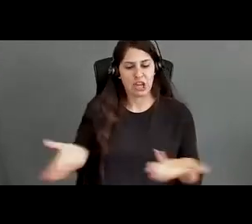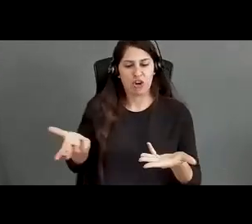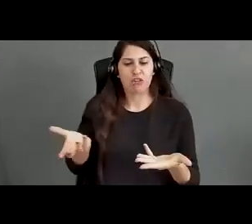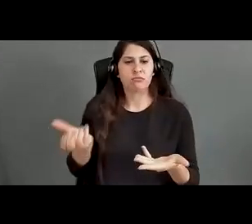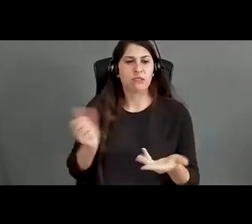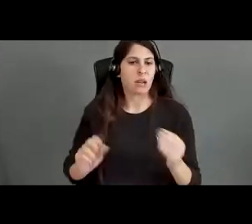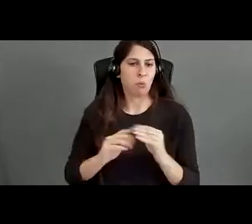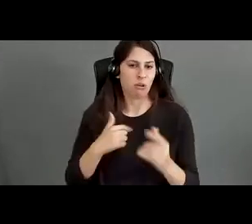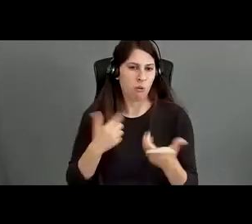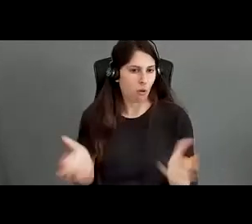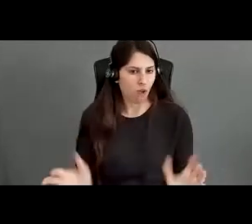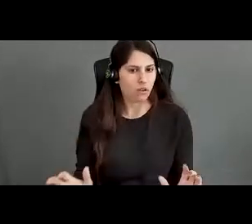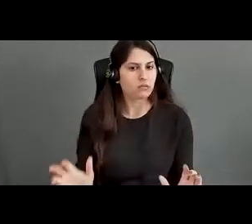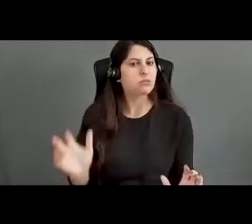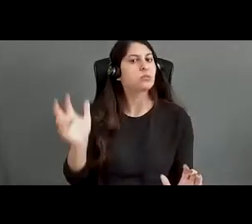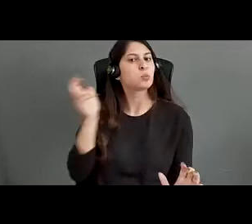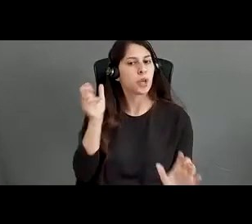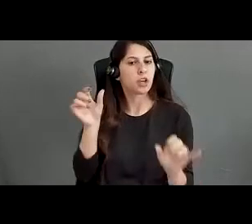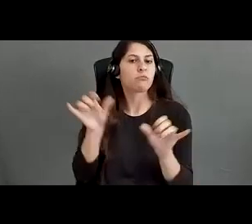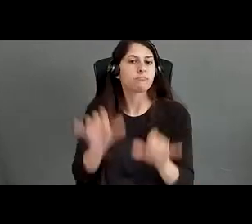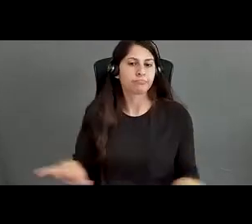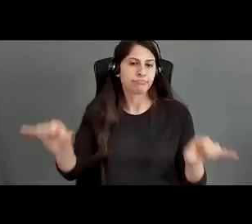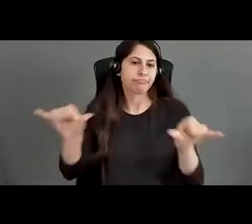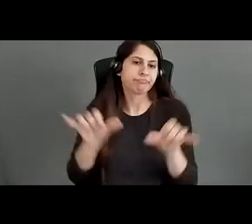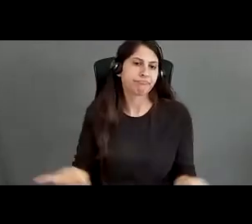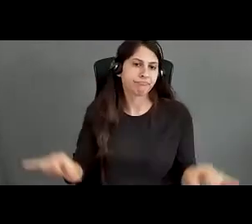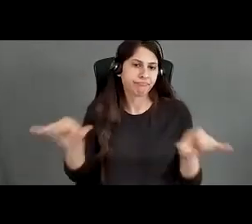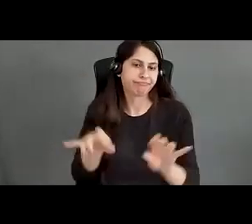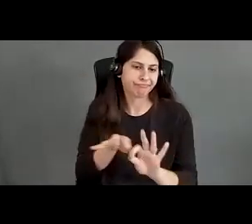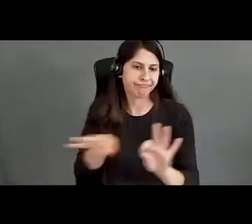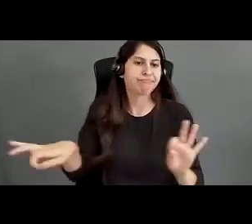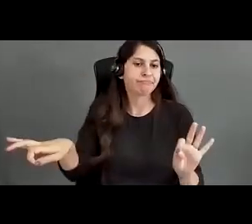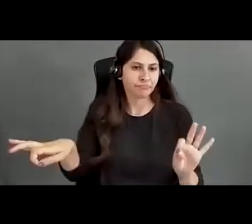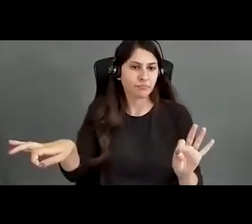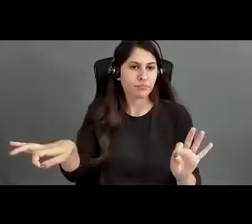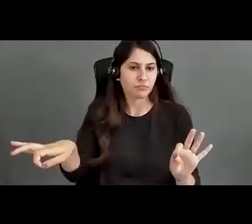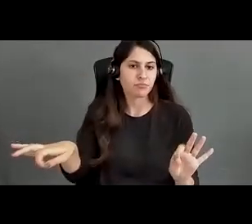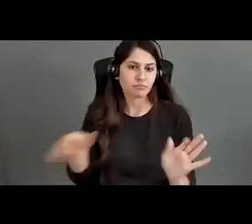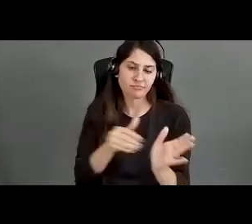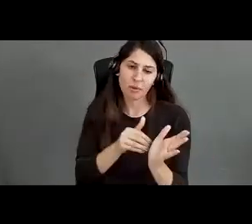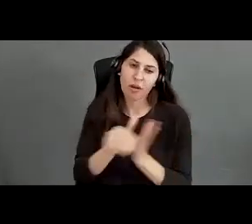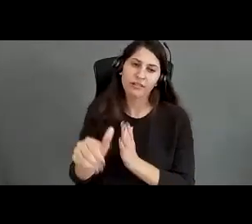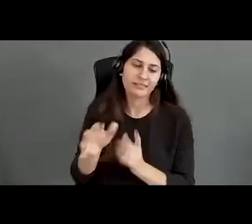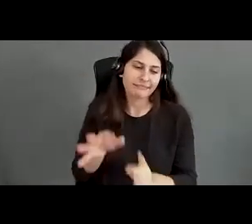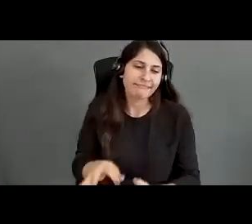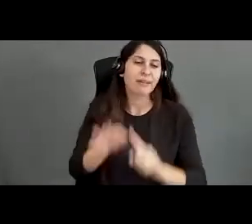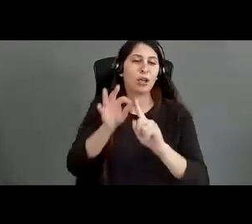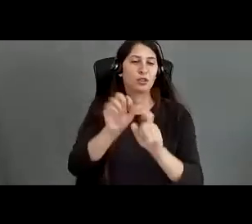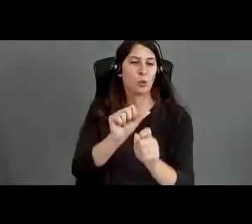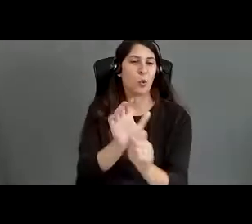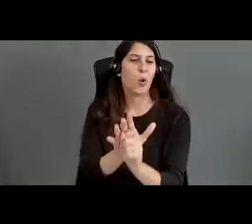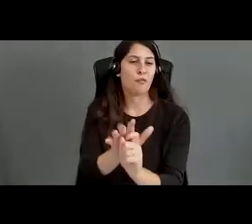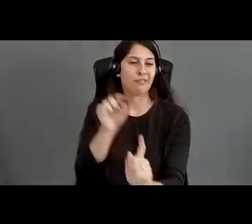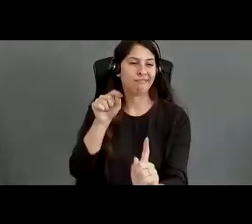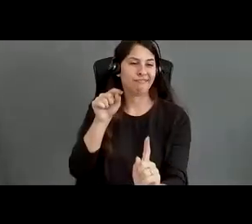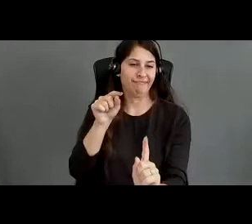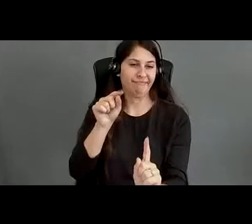We hear that so routinely, and so frequently this past year during COVID, people have been having those experiences